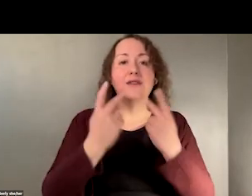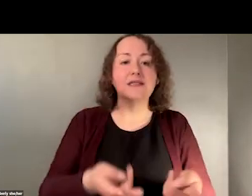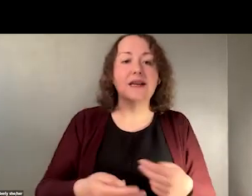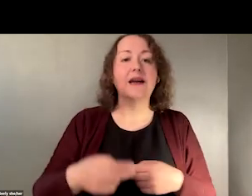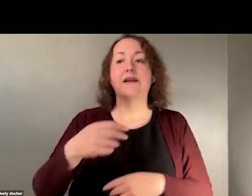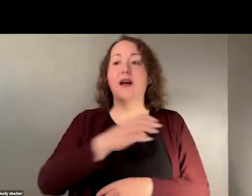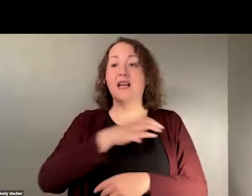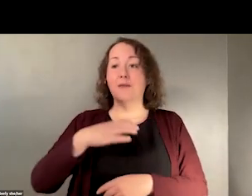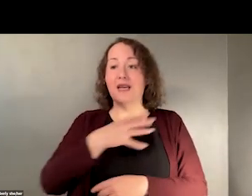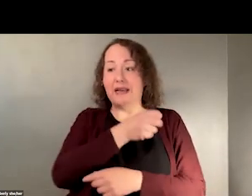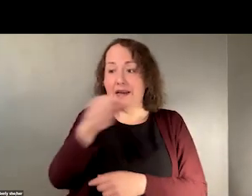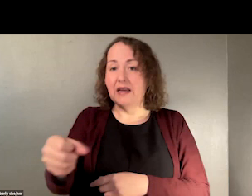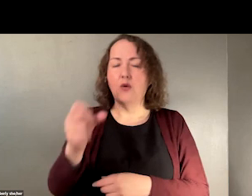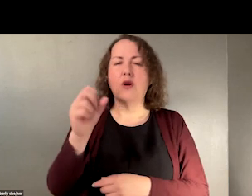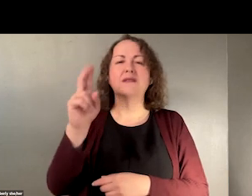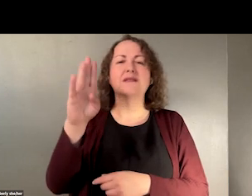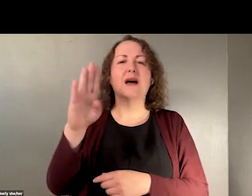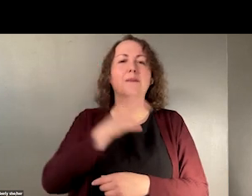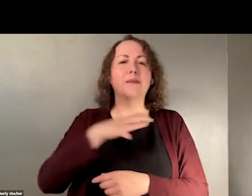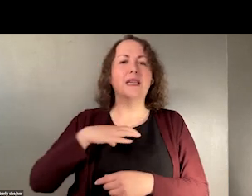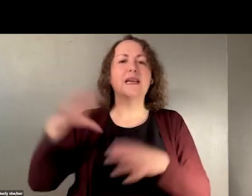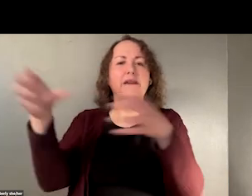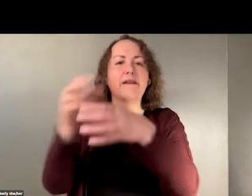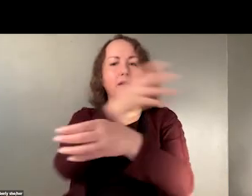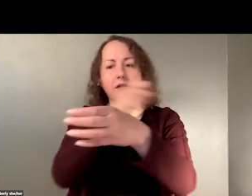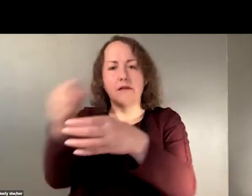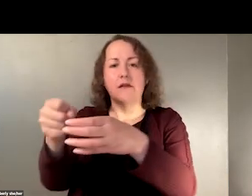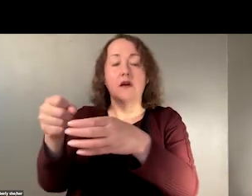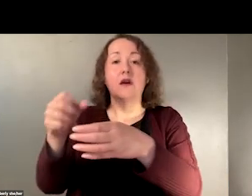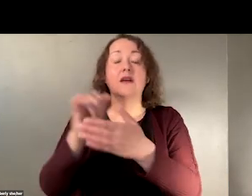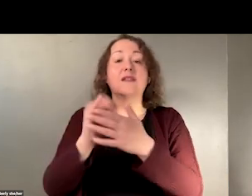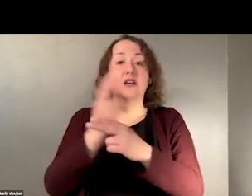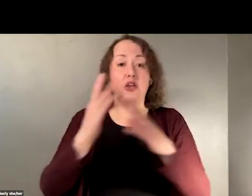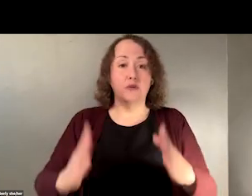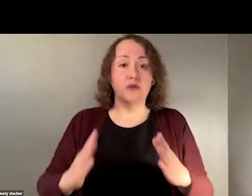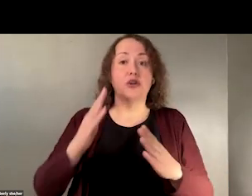or committee of visitors meeting, that user will be required to have an NSF account